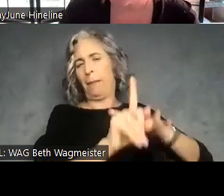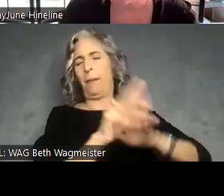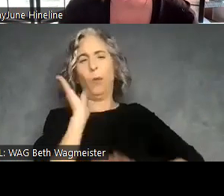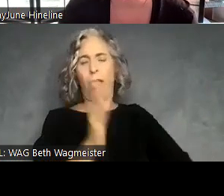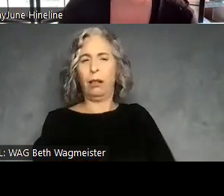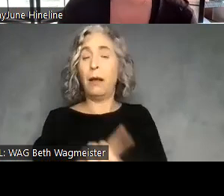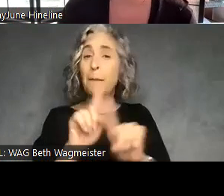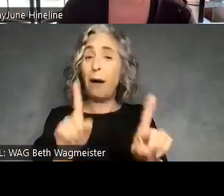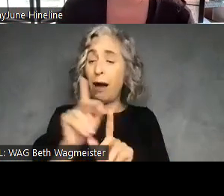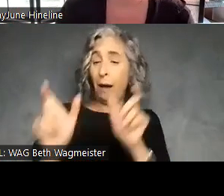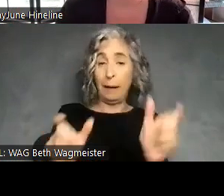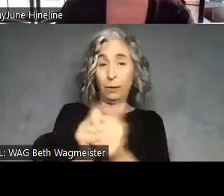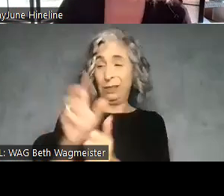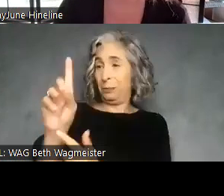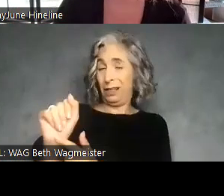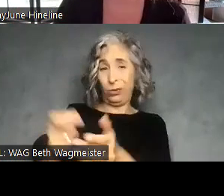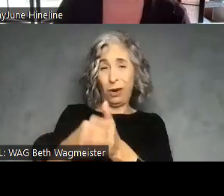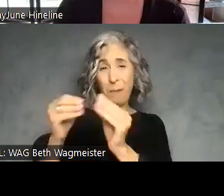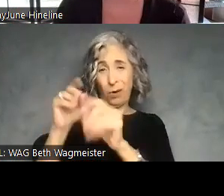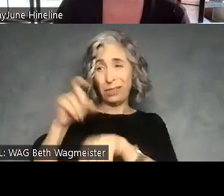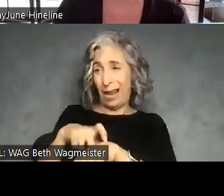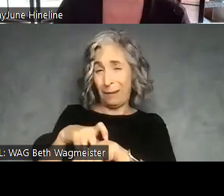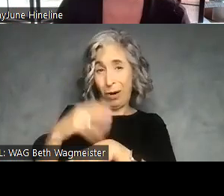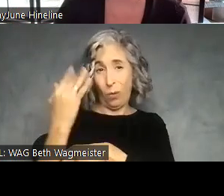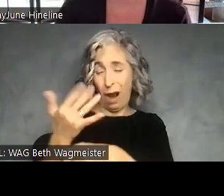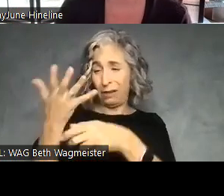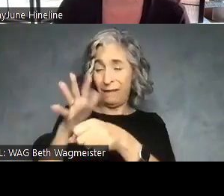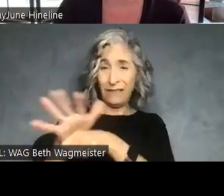but at a doable rate, letting them know that their time is running out.